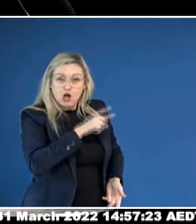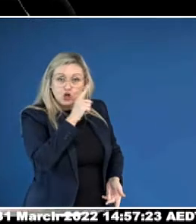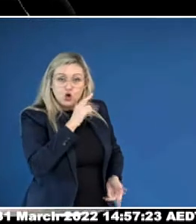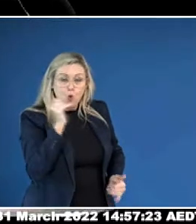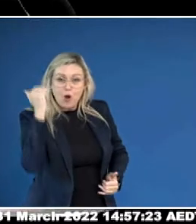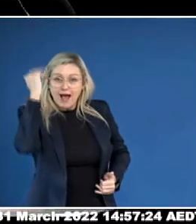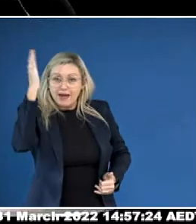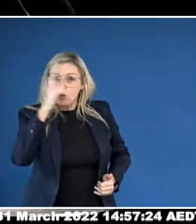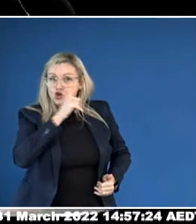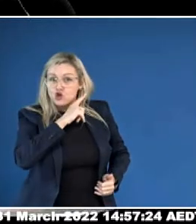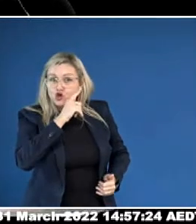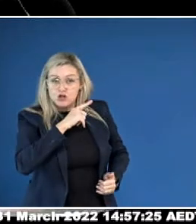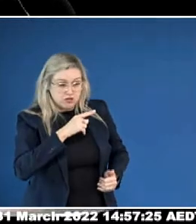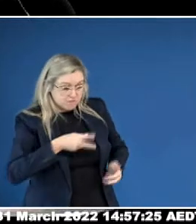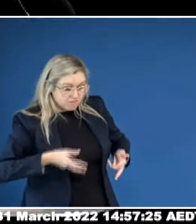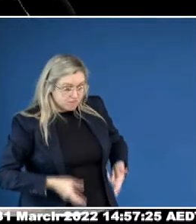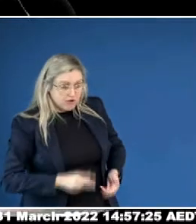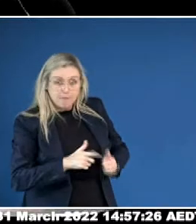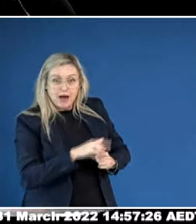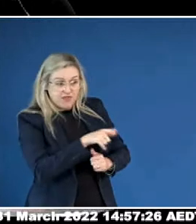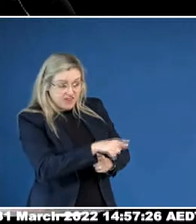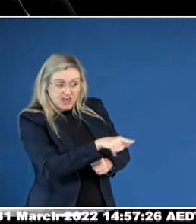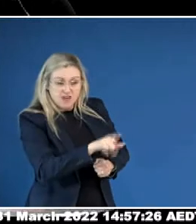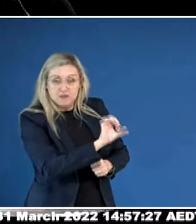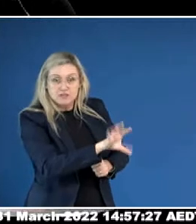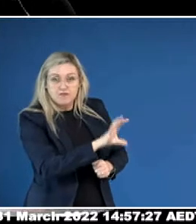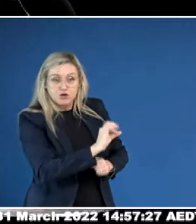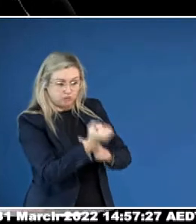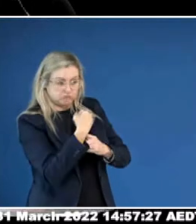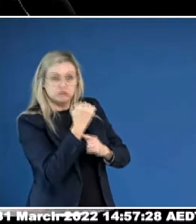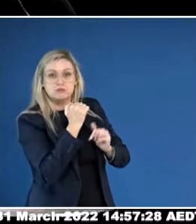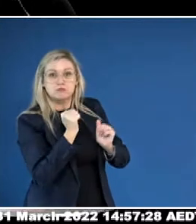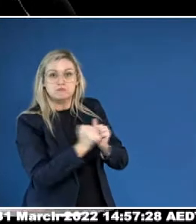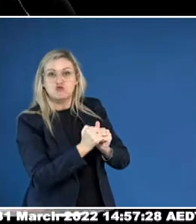their full prior and informed consent. How is that okay? MS EASTMAN: And we did talk about that back in October, so that --